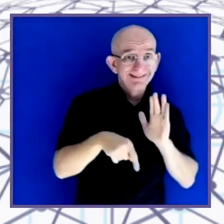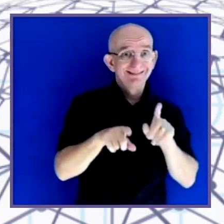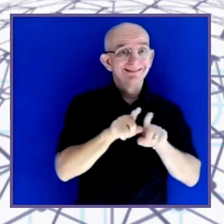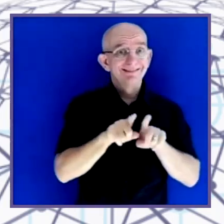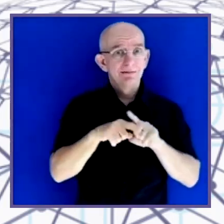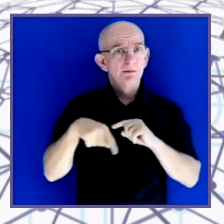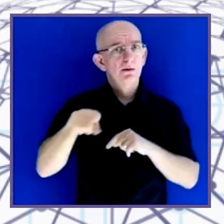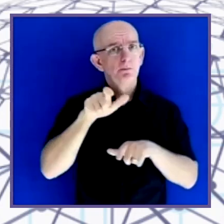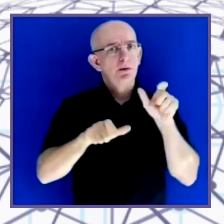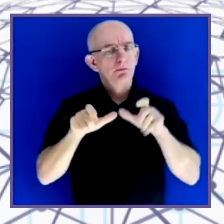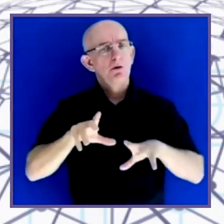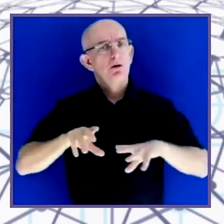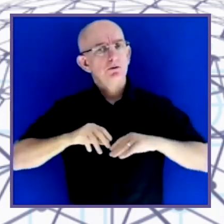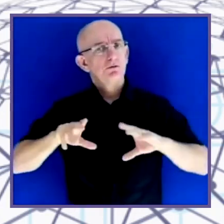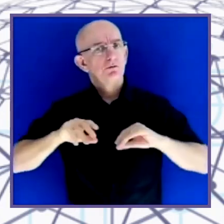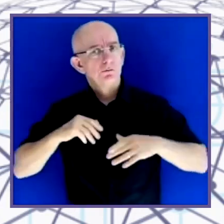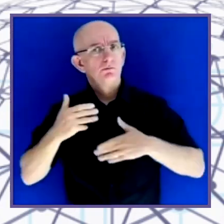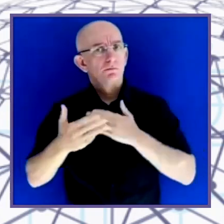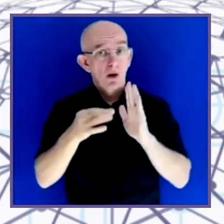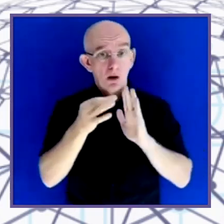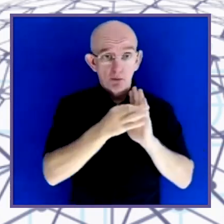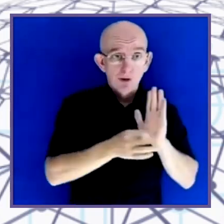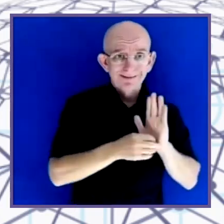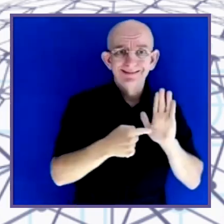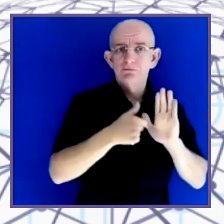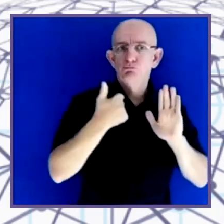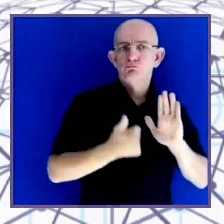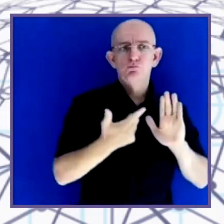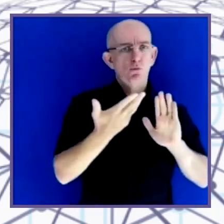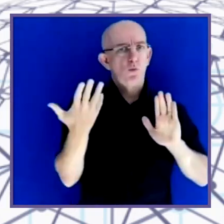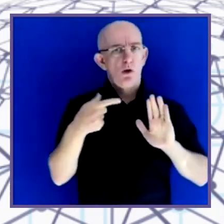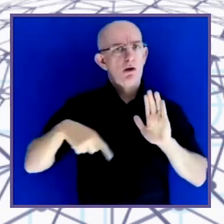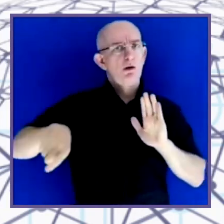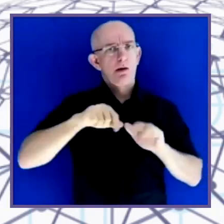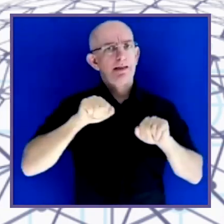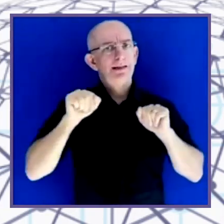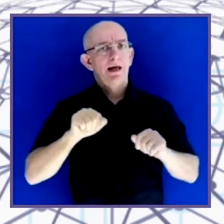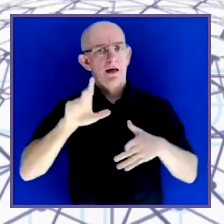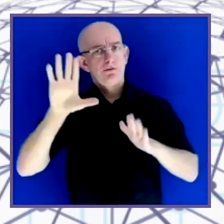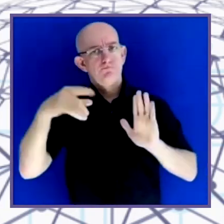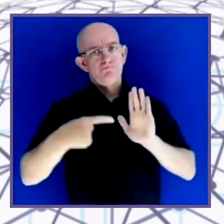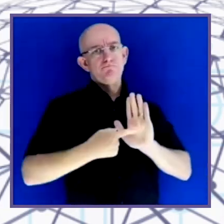right? So we are all in some way in a position to drive certain choices